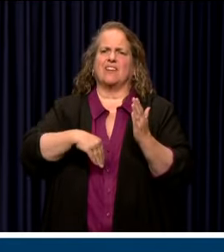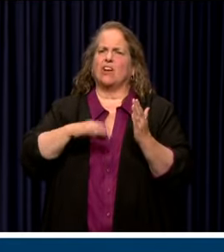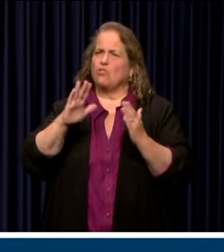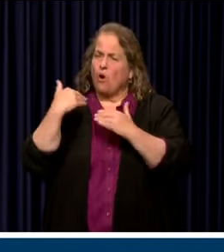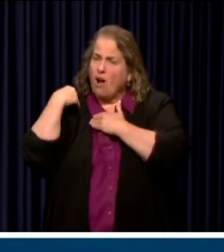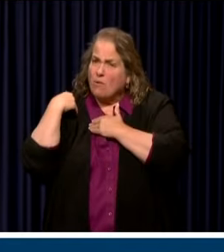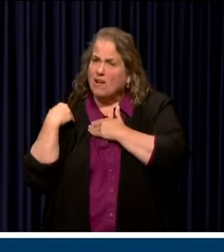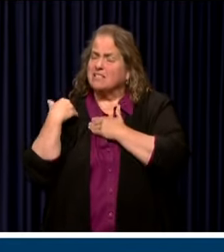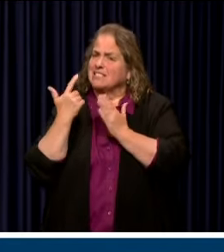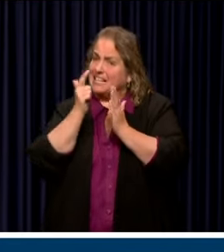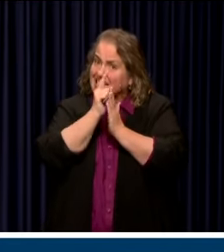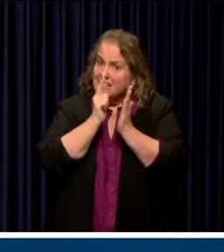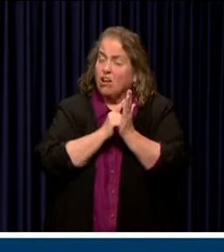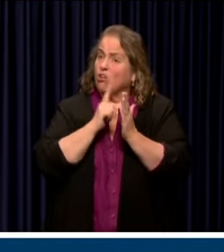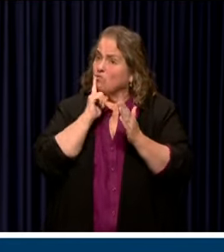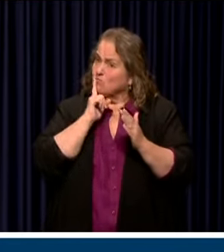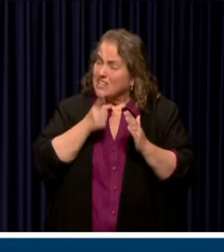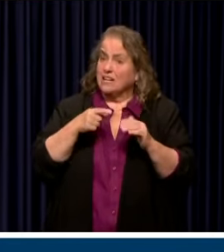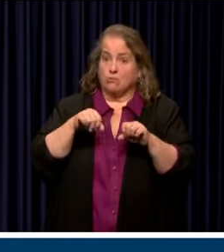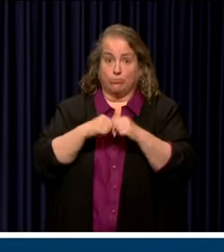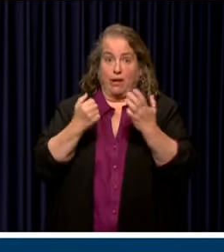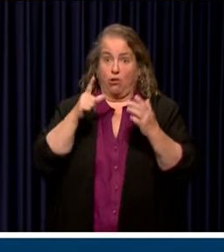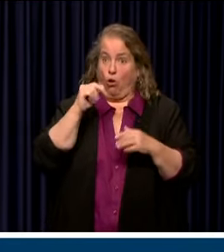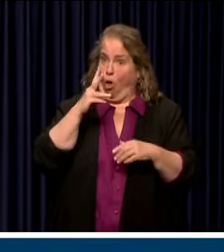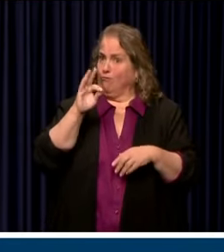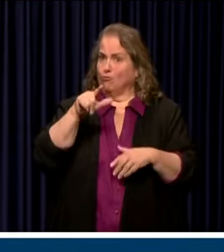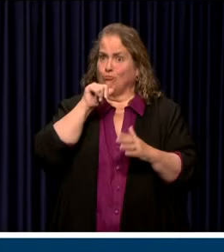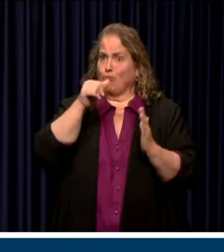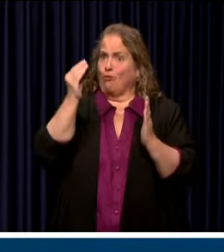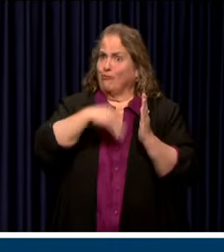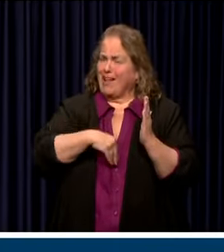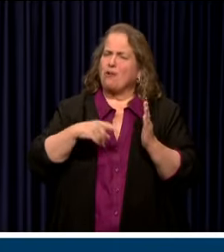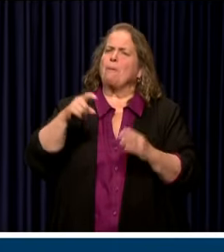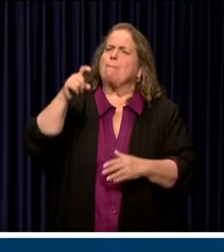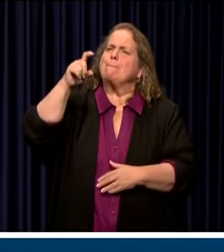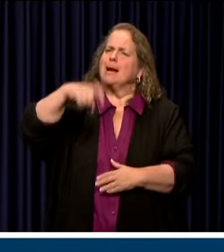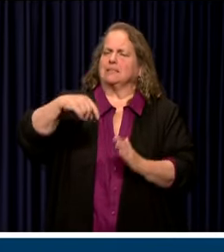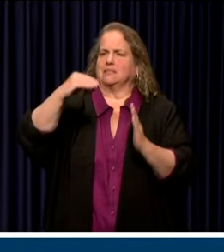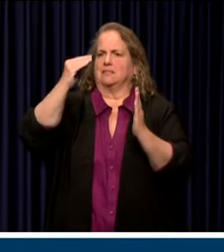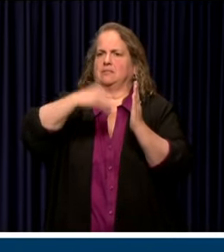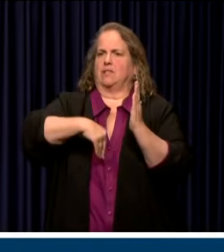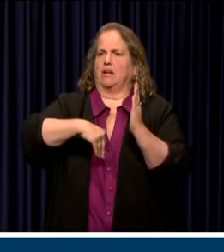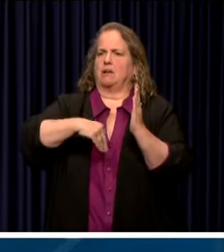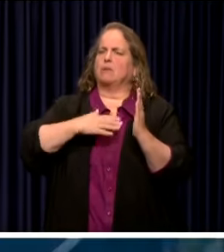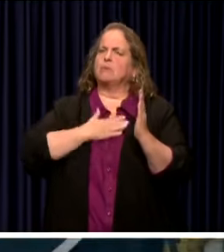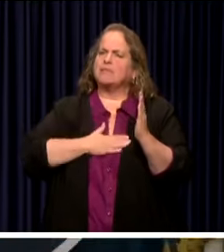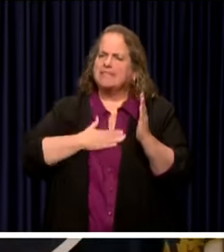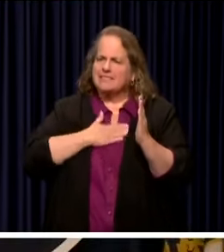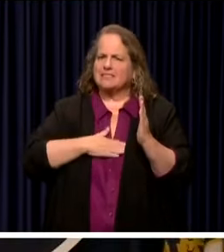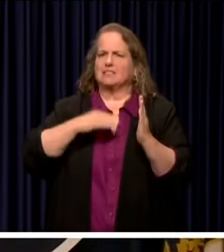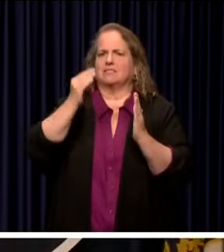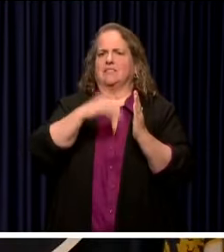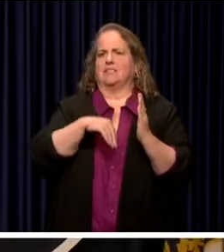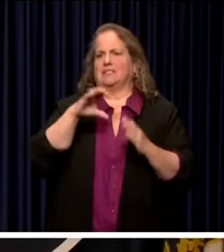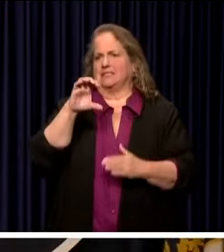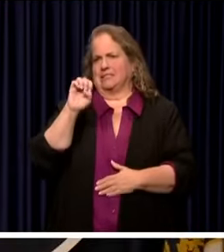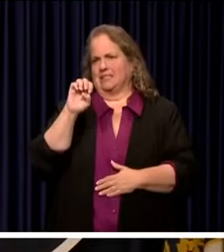100th BIRTHDAY TO BILL. BILL IS CELEBRATING THIS HEALTHY AT HOME. HOW MANY PEOPLE HAVE A 100th